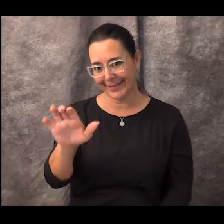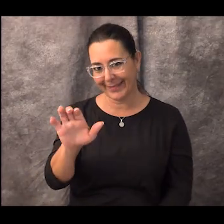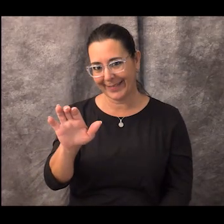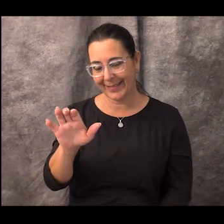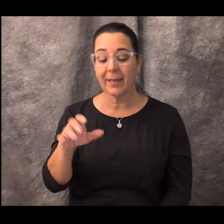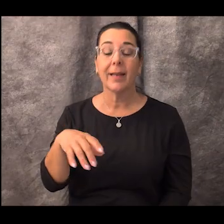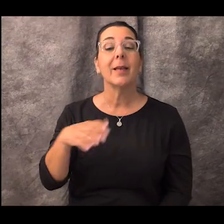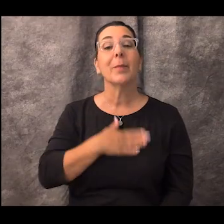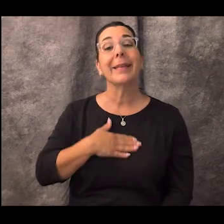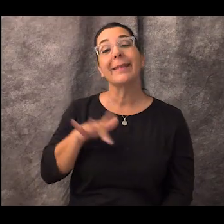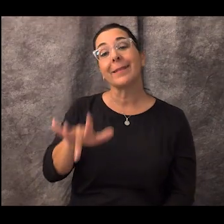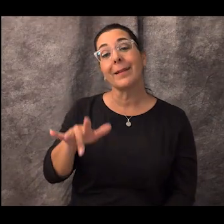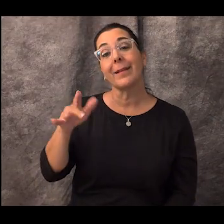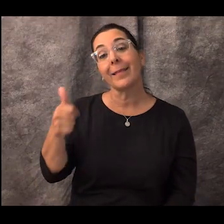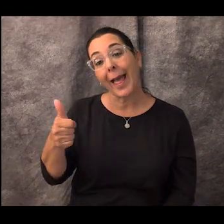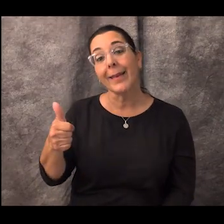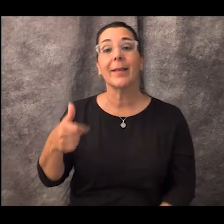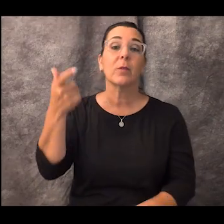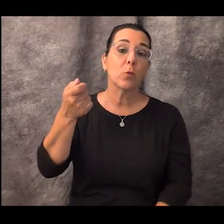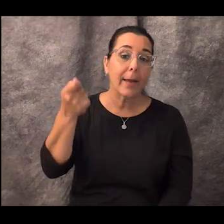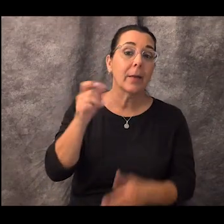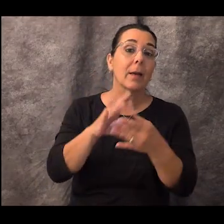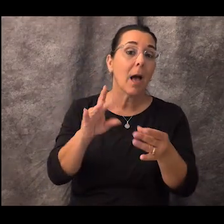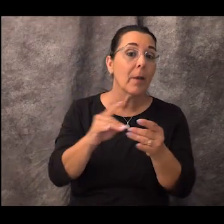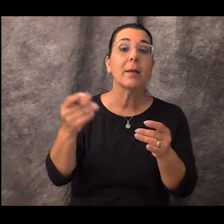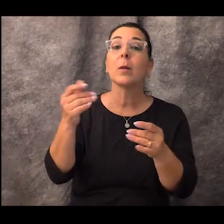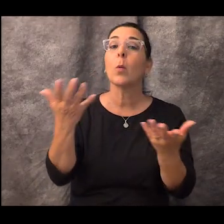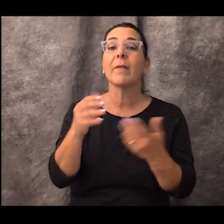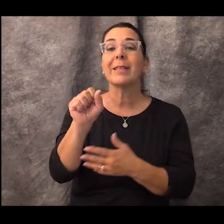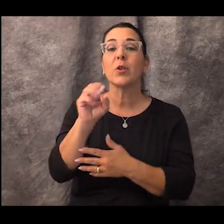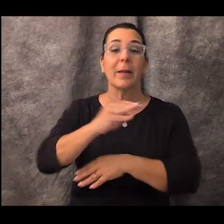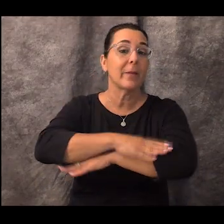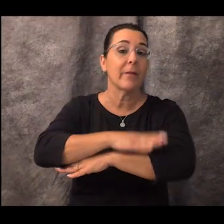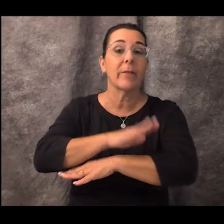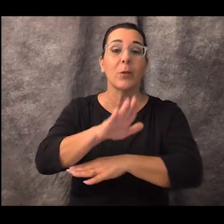Please like, subscribe and comment on the platform of your choice. See you next time.